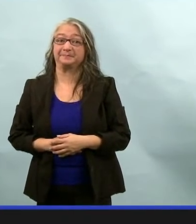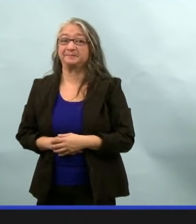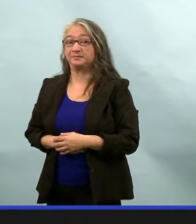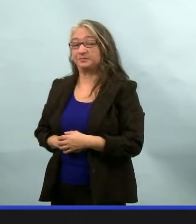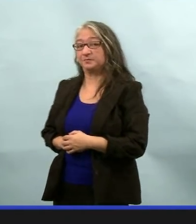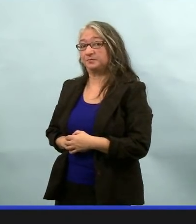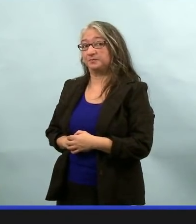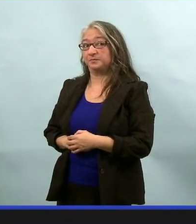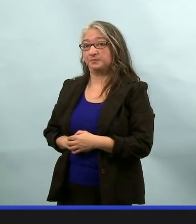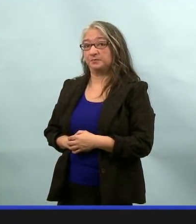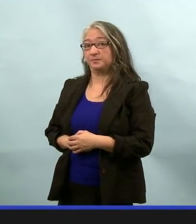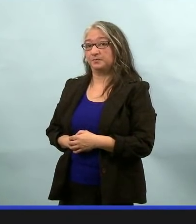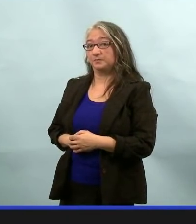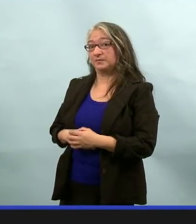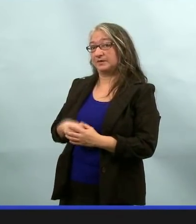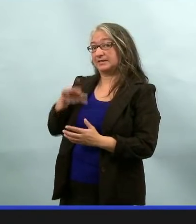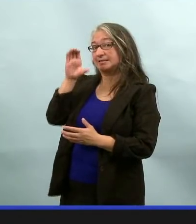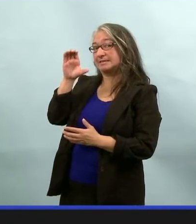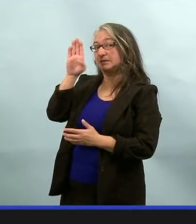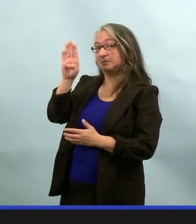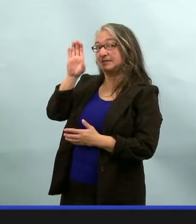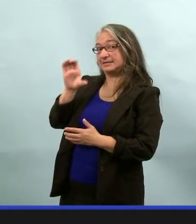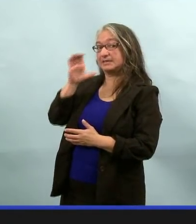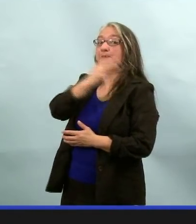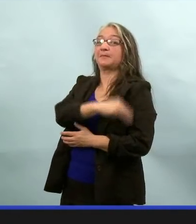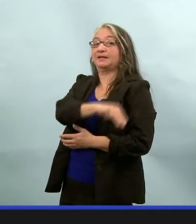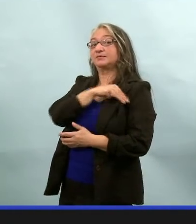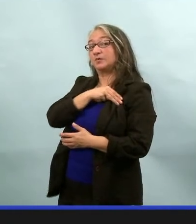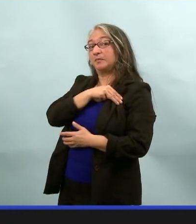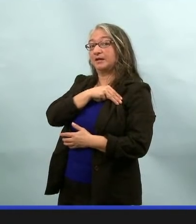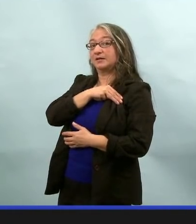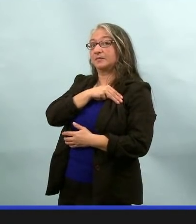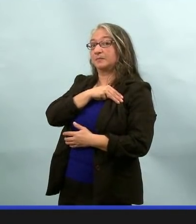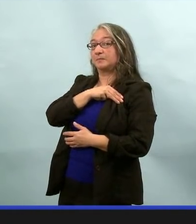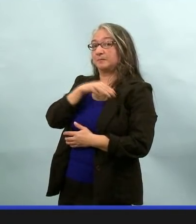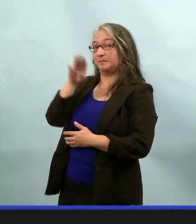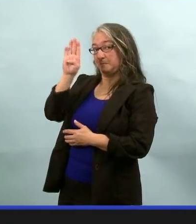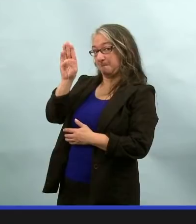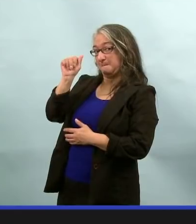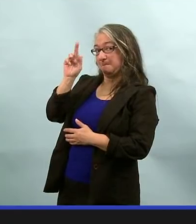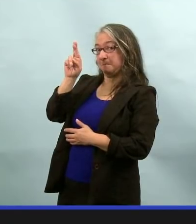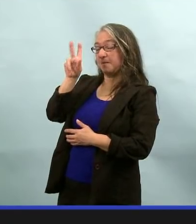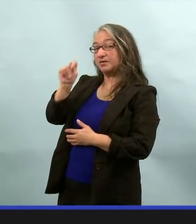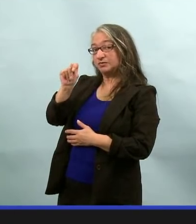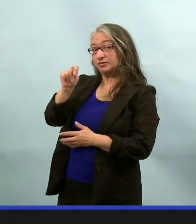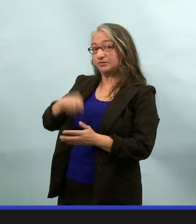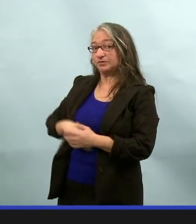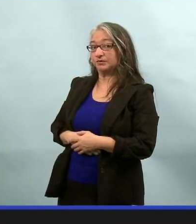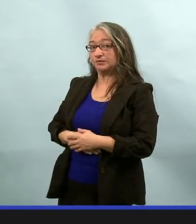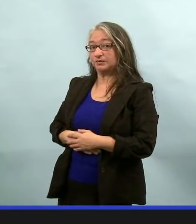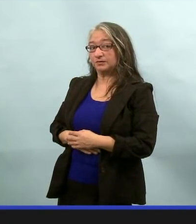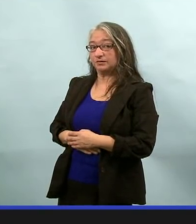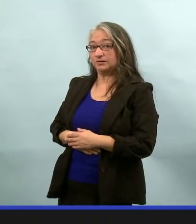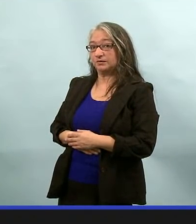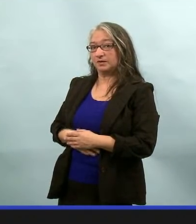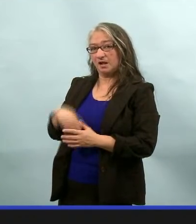from cbc manitoba bart ms warren can you please explain how it's possible to